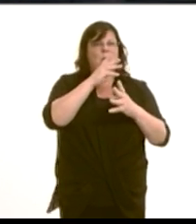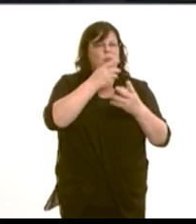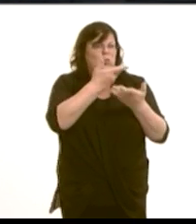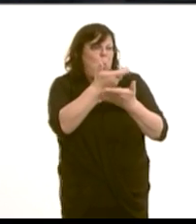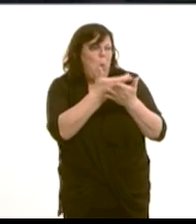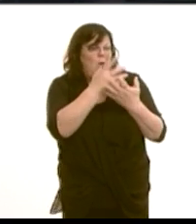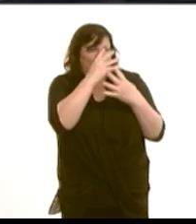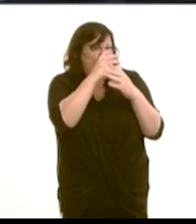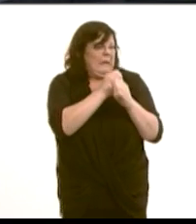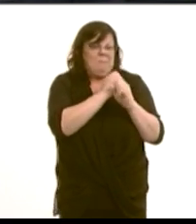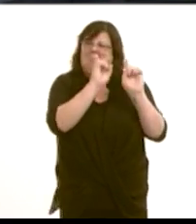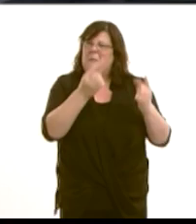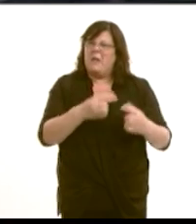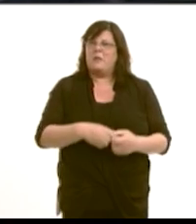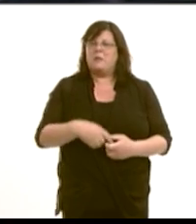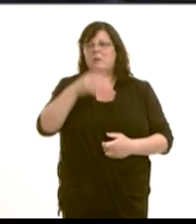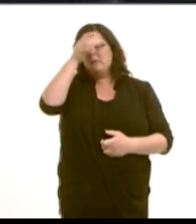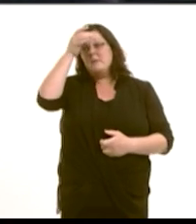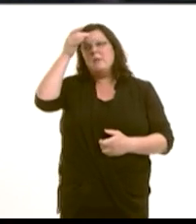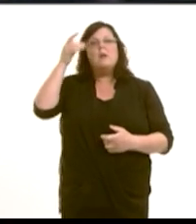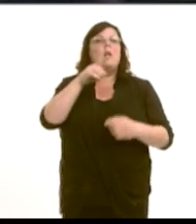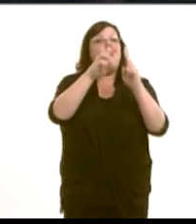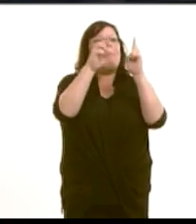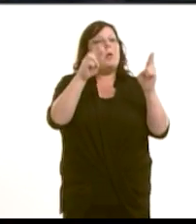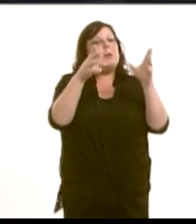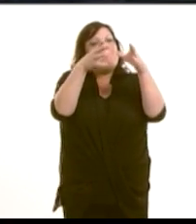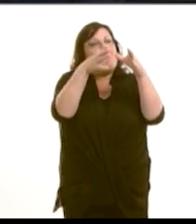is under threat and itís not possible for the practice to take medical students or expand services.